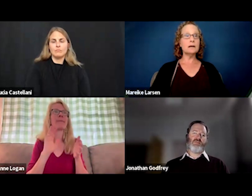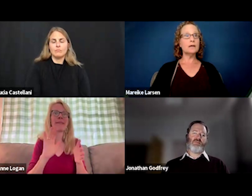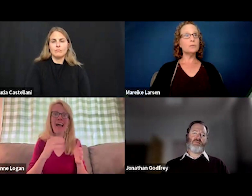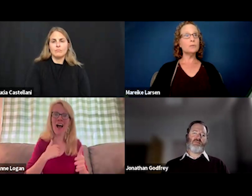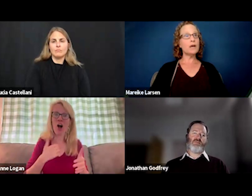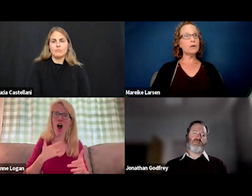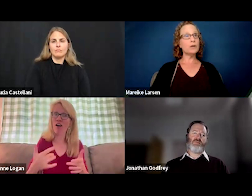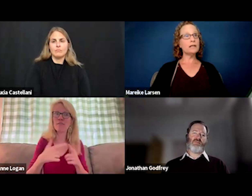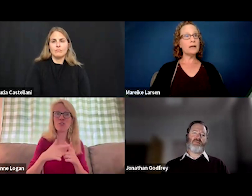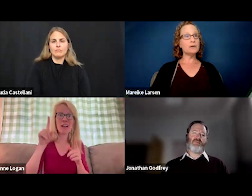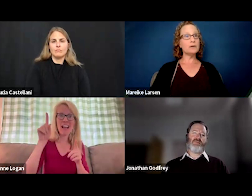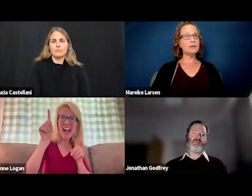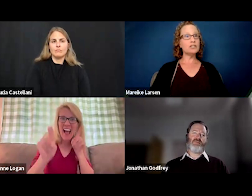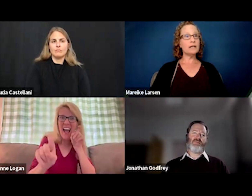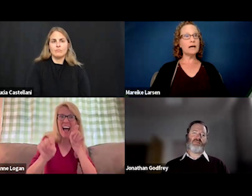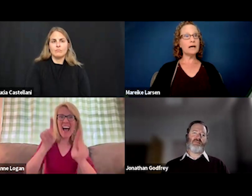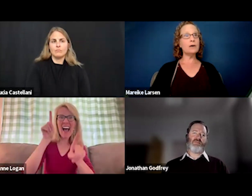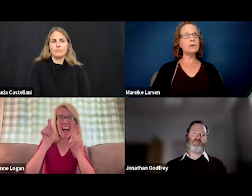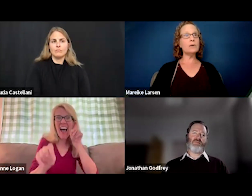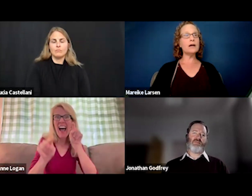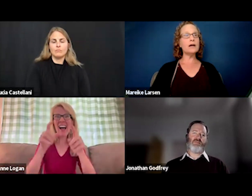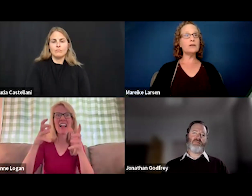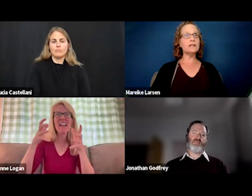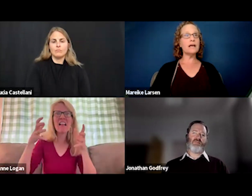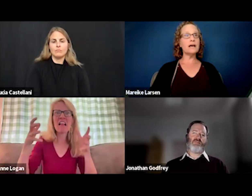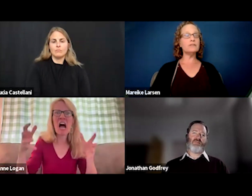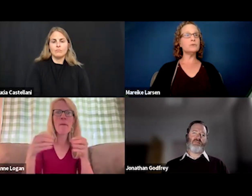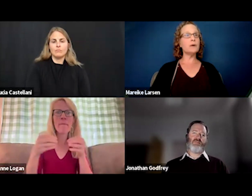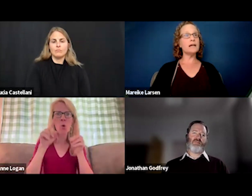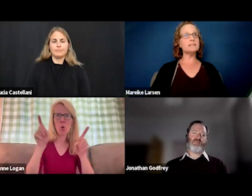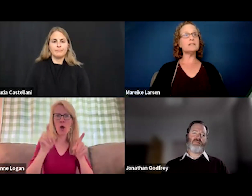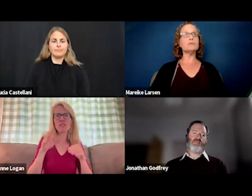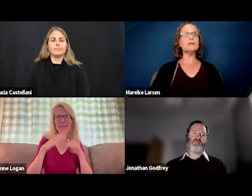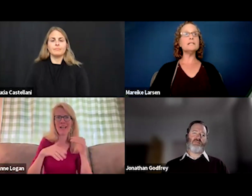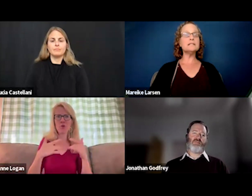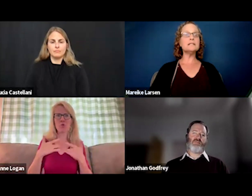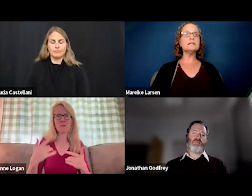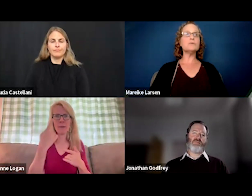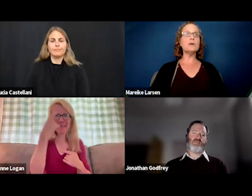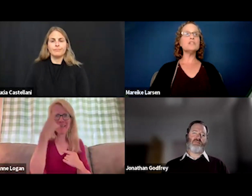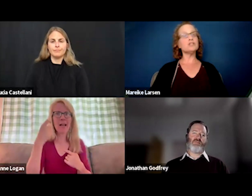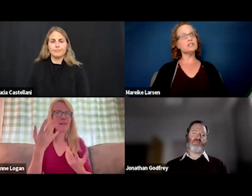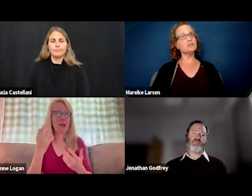And when I work in collaboration now, I often have to ask a great deal of questions